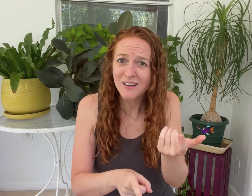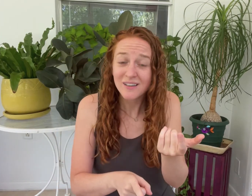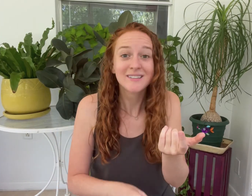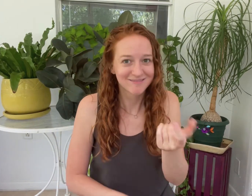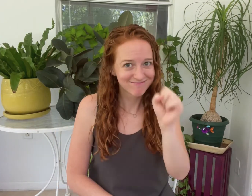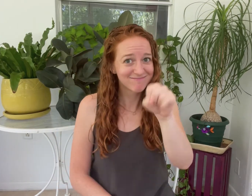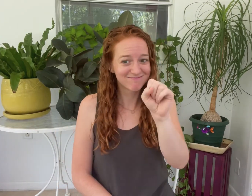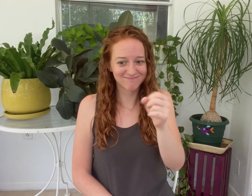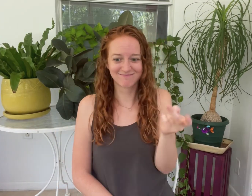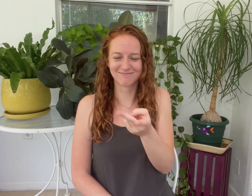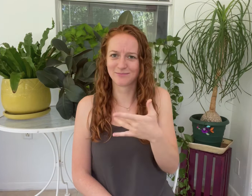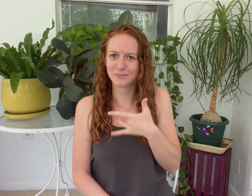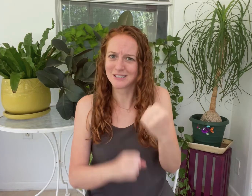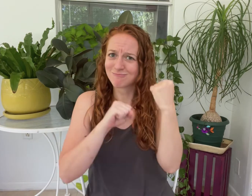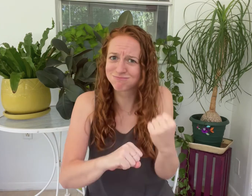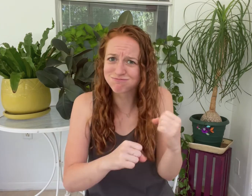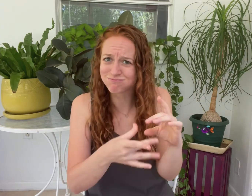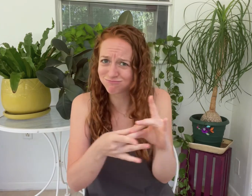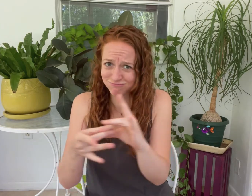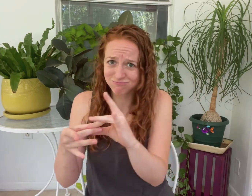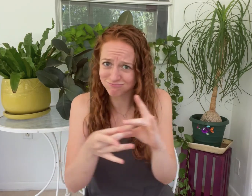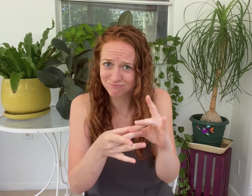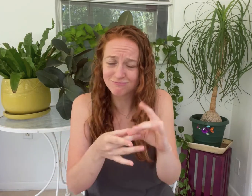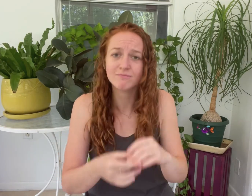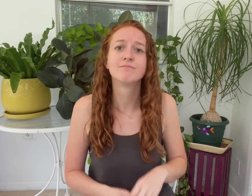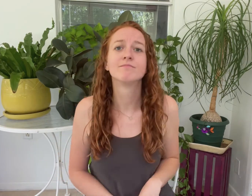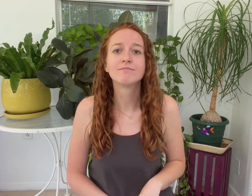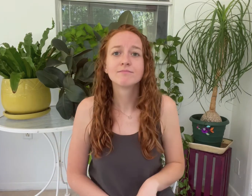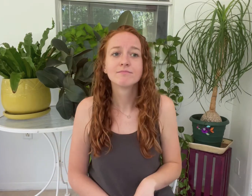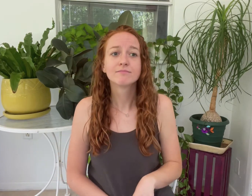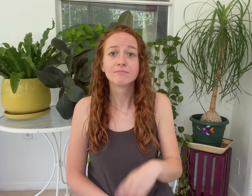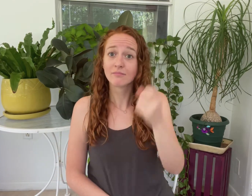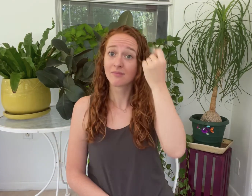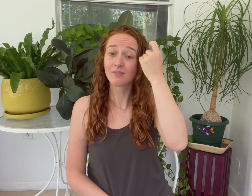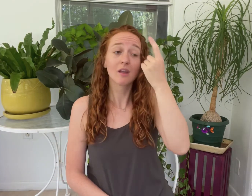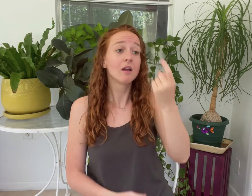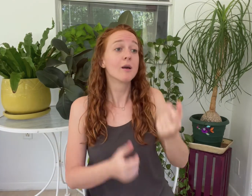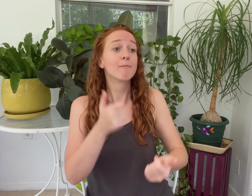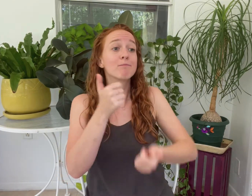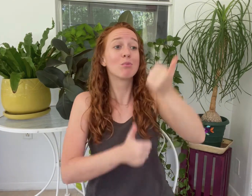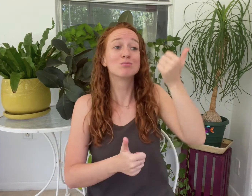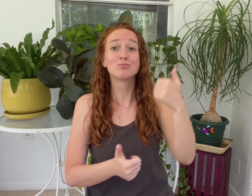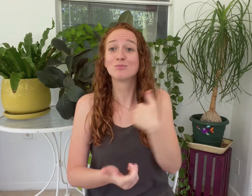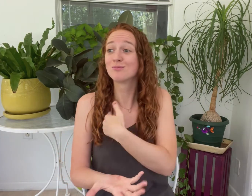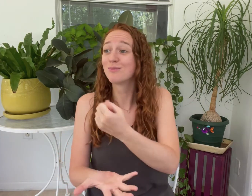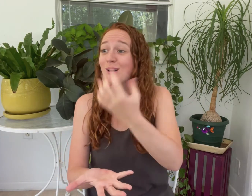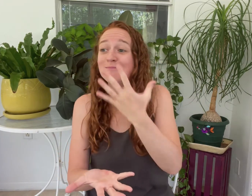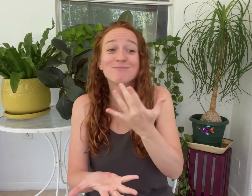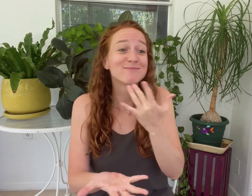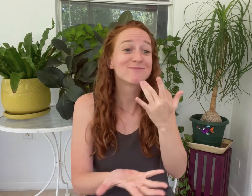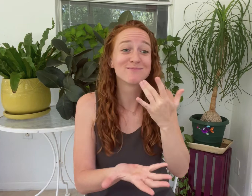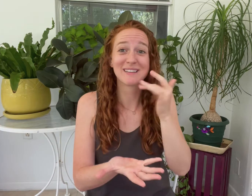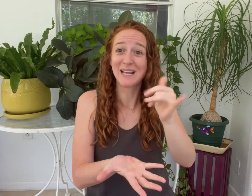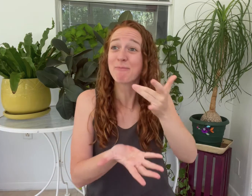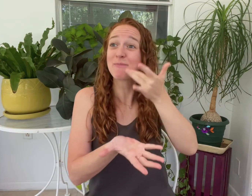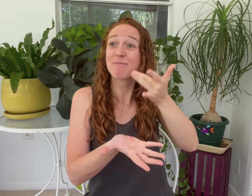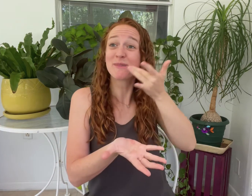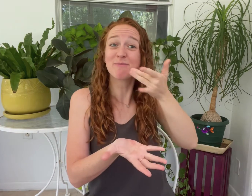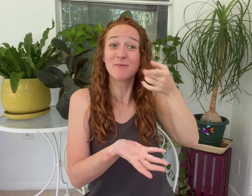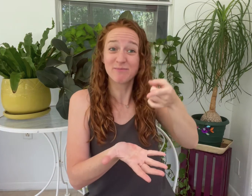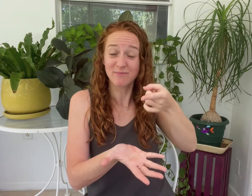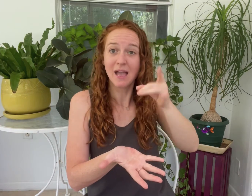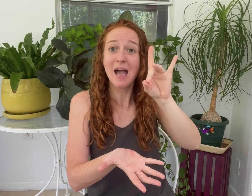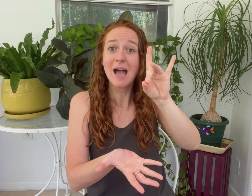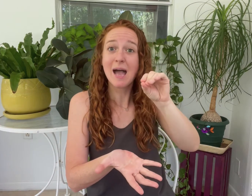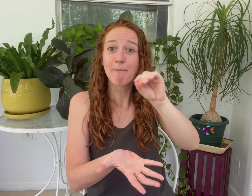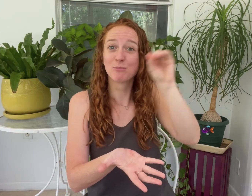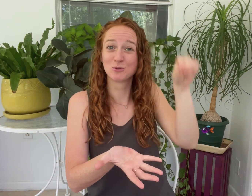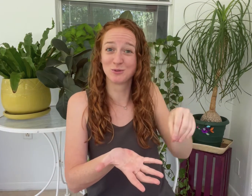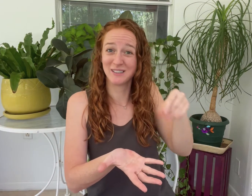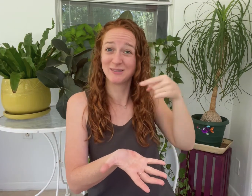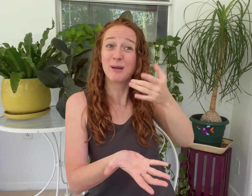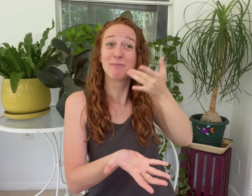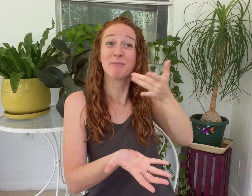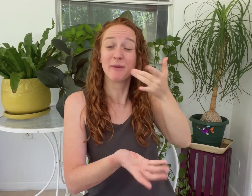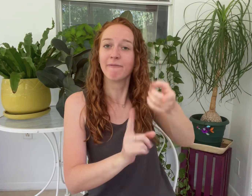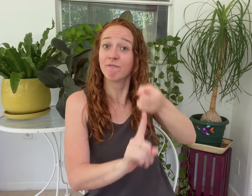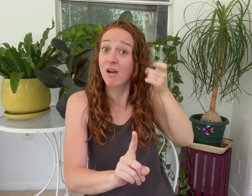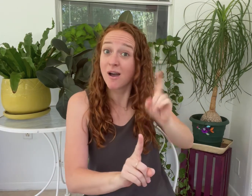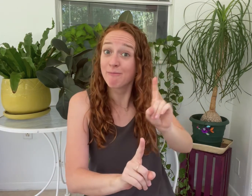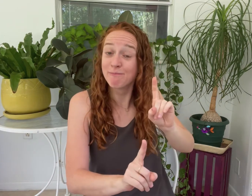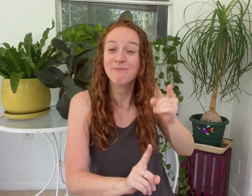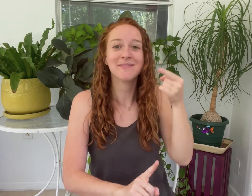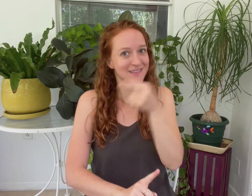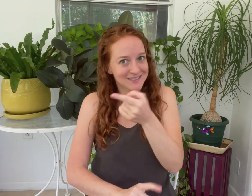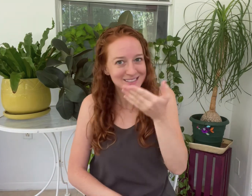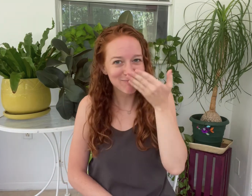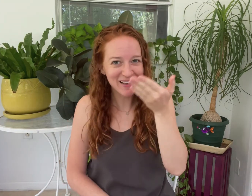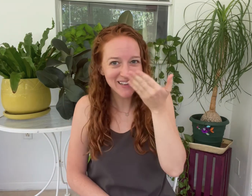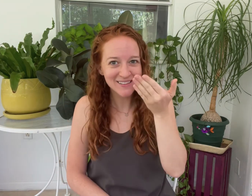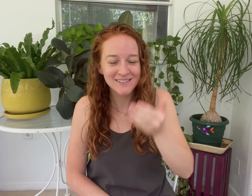Yes! Our sense of smell is responsible for about 80% of what we taste.